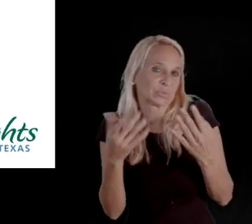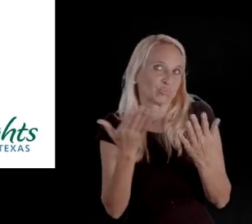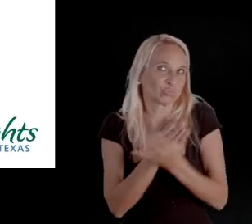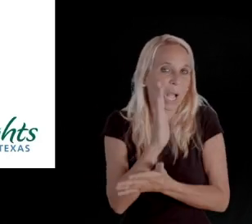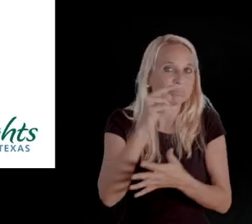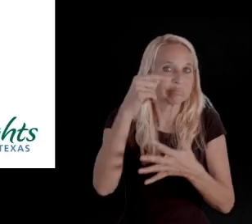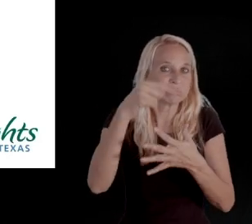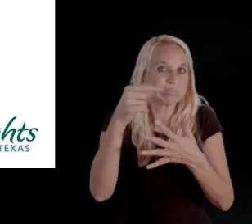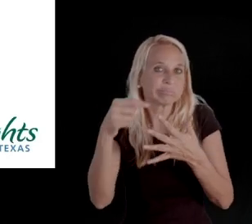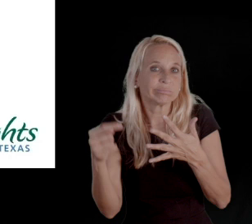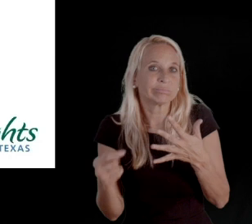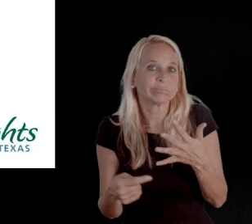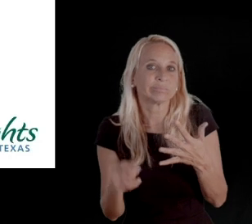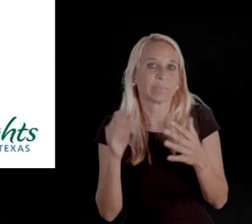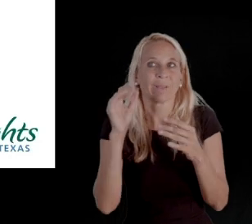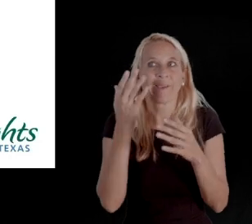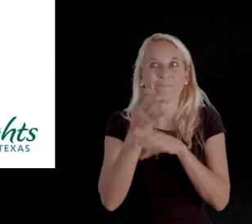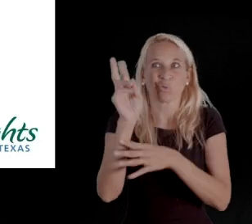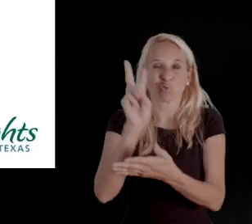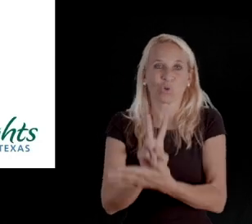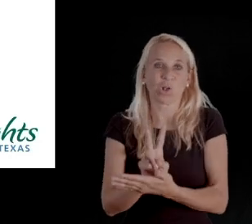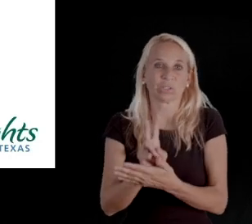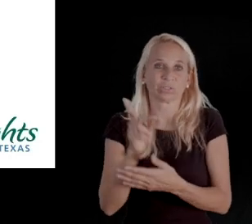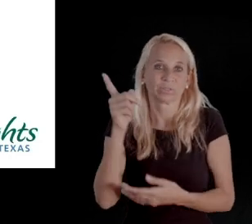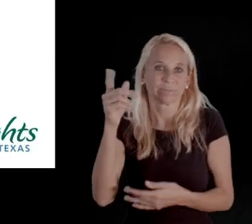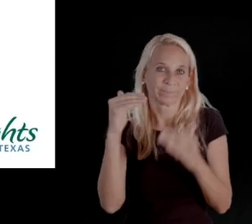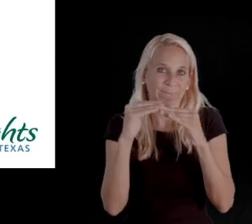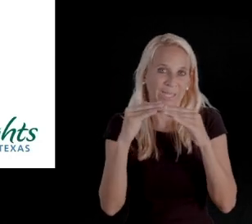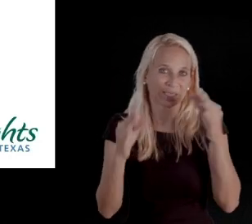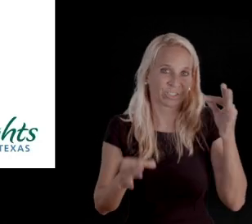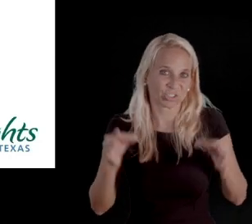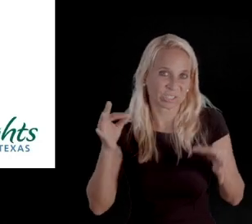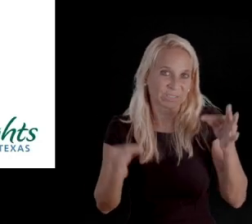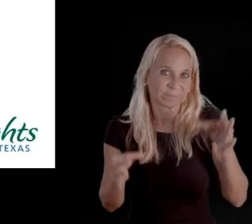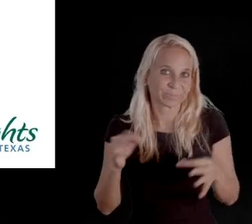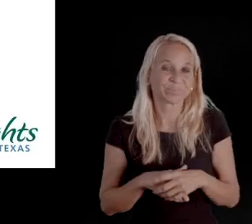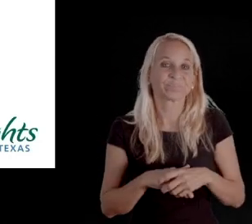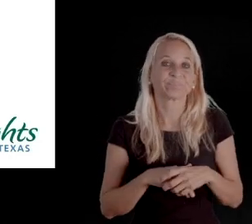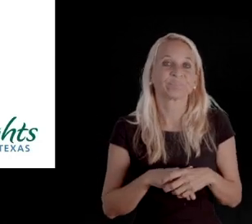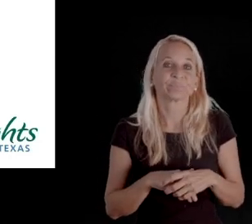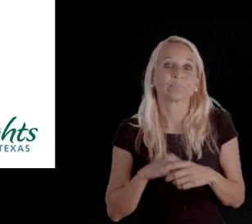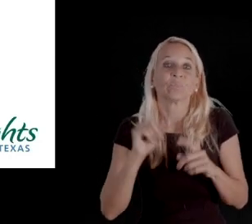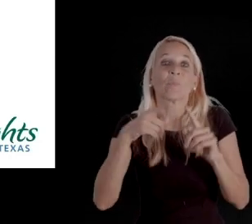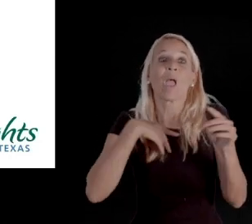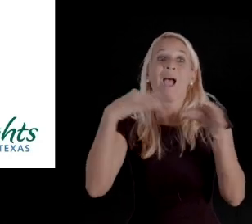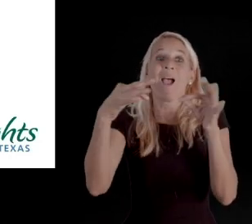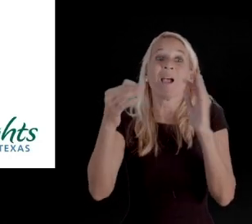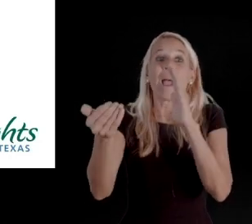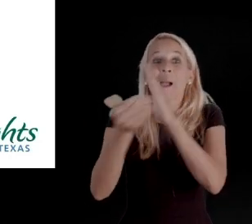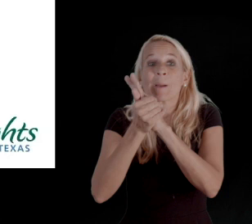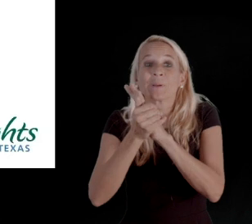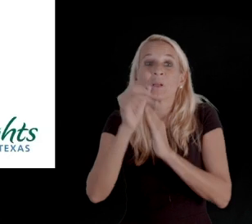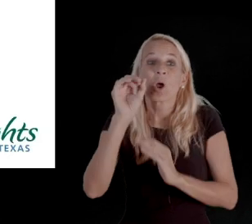to take these actions after a loss at fair hearing. When we talk about amended or reissue decisions,